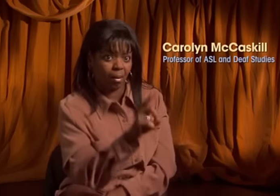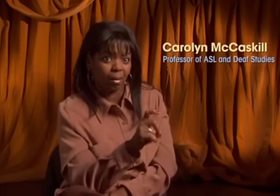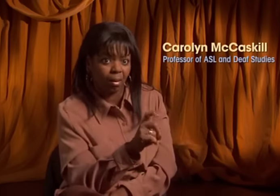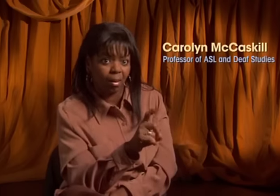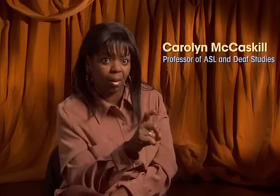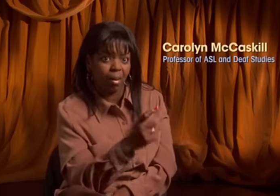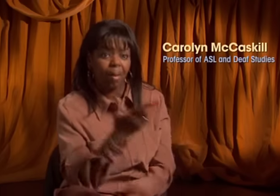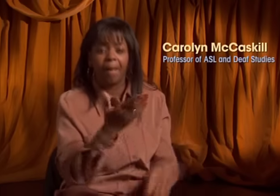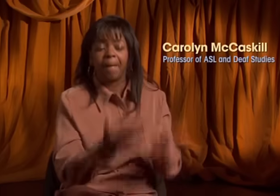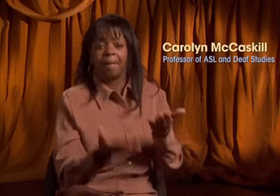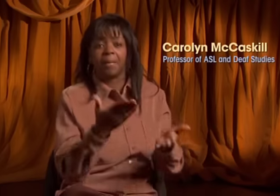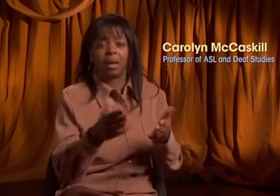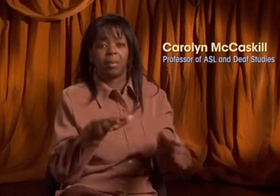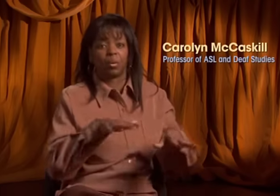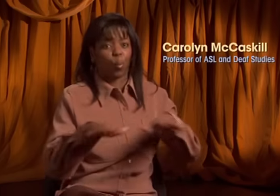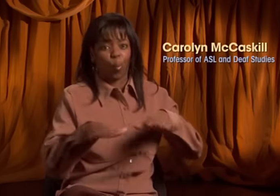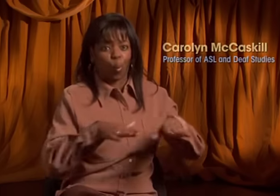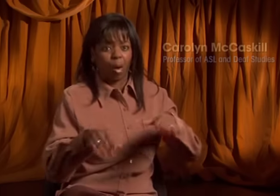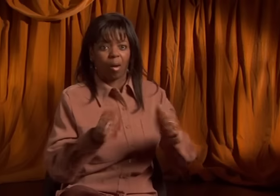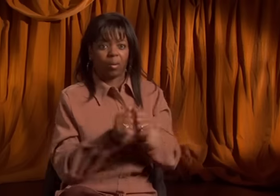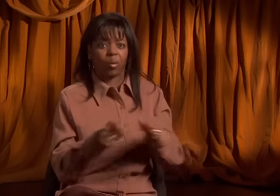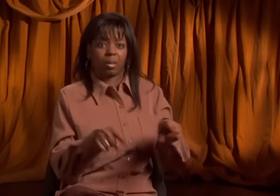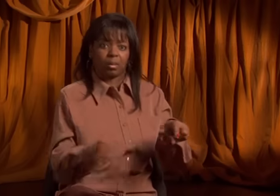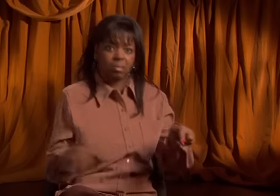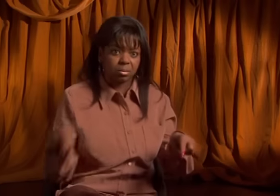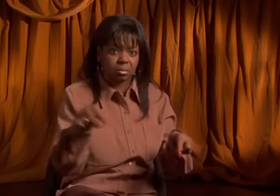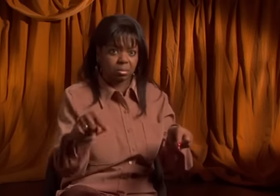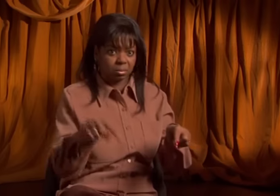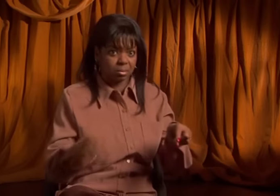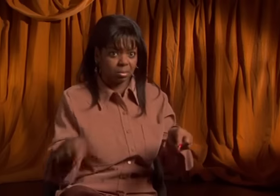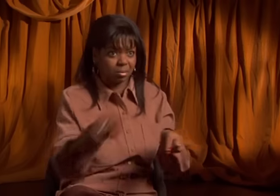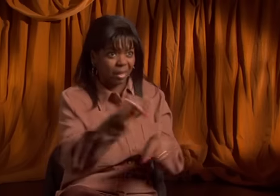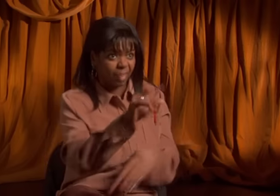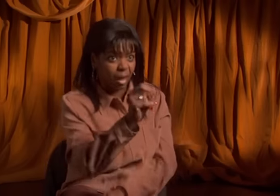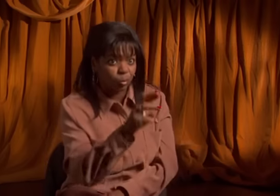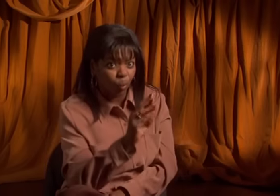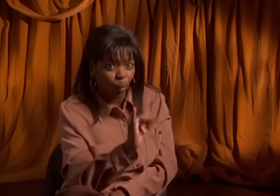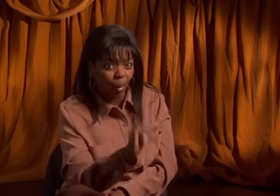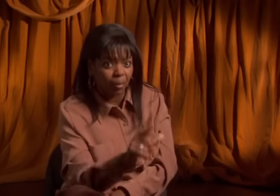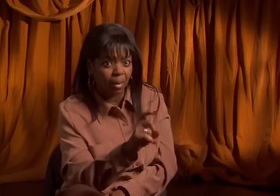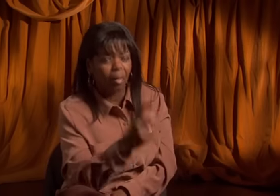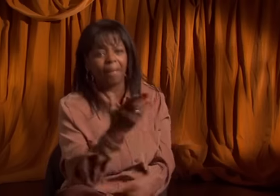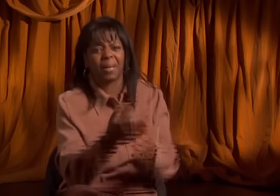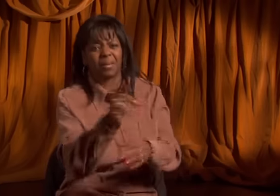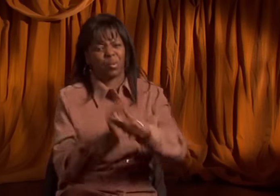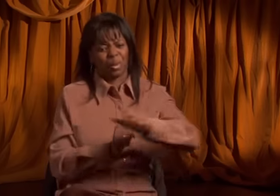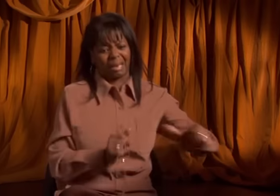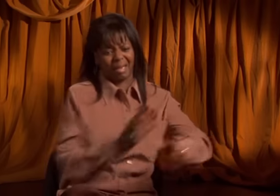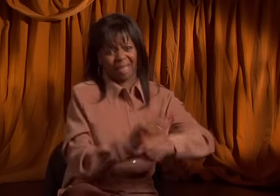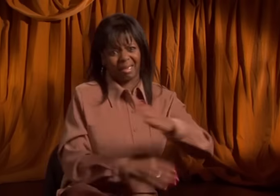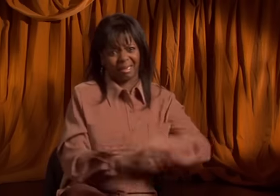(interpreted): Maybe a person can't see, and is that normal? Maybe it is. And maybe a person walks with a bit of a limp.